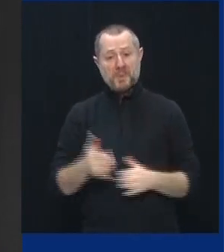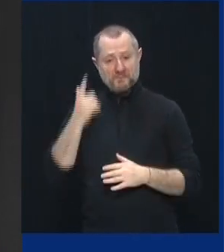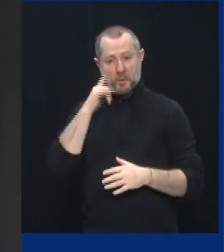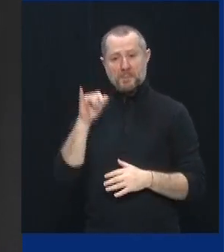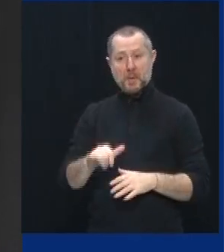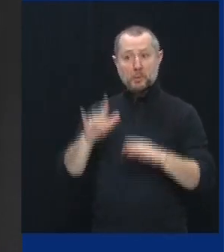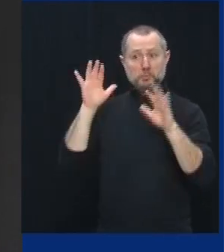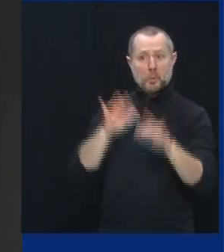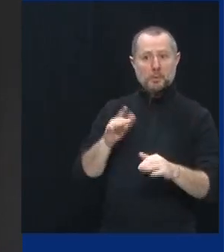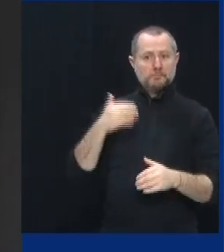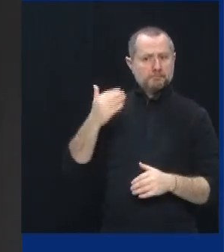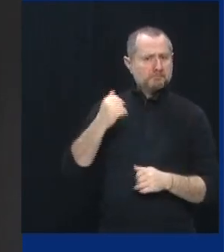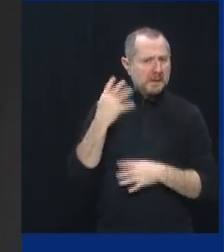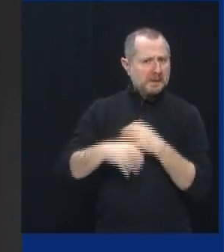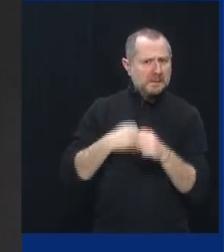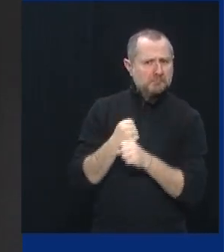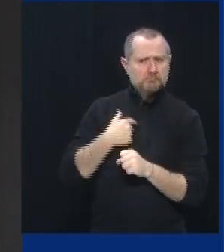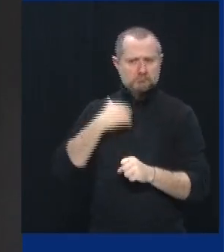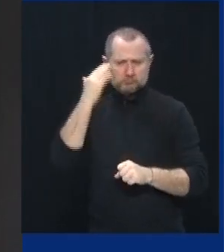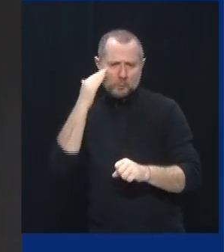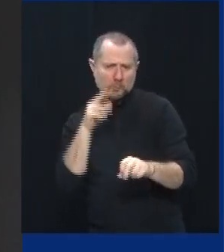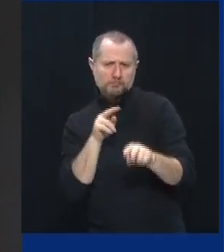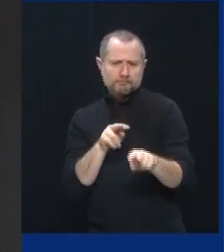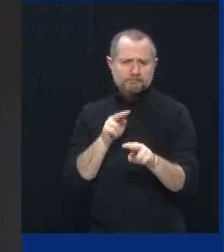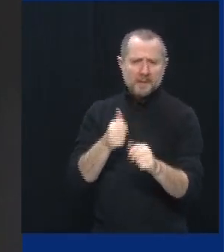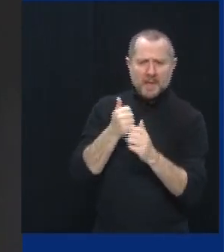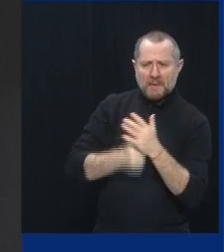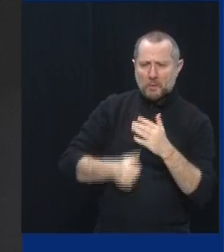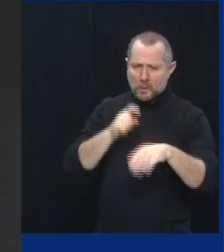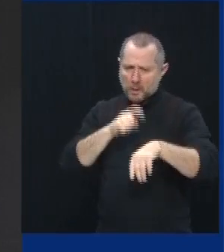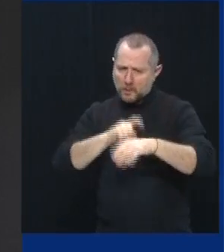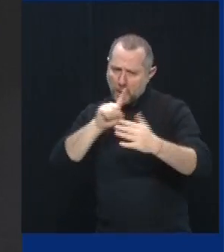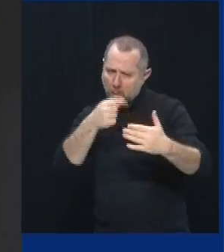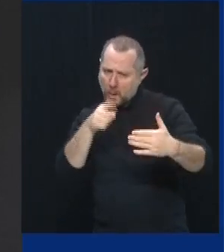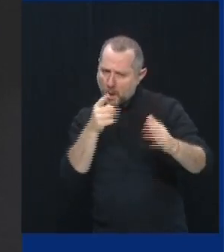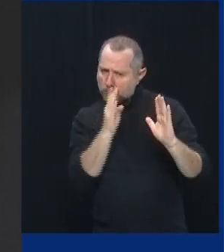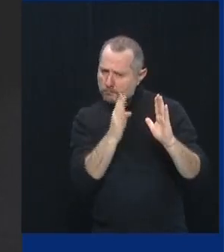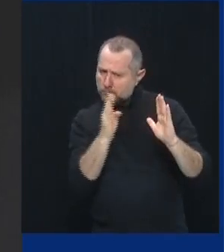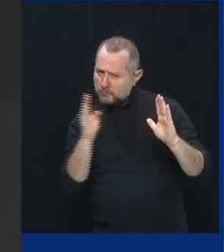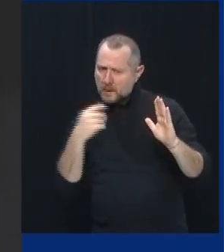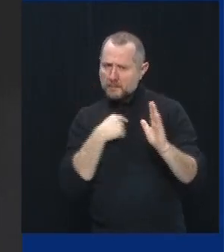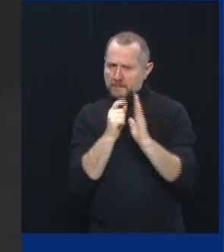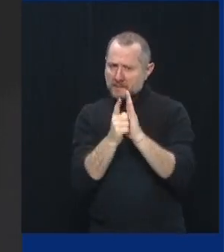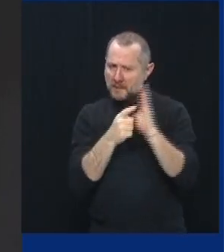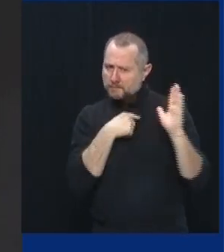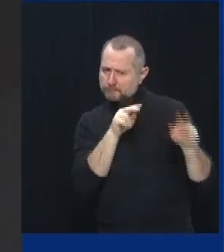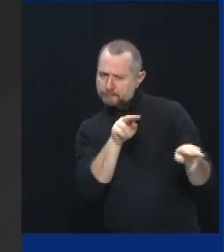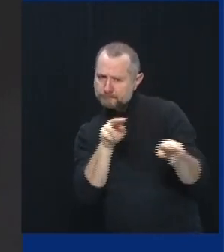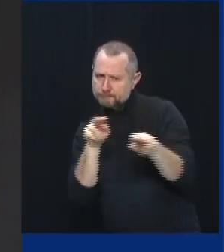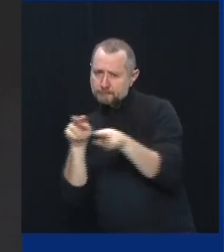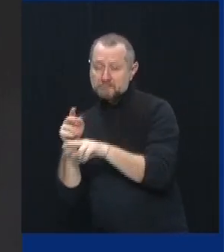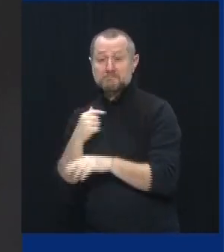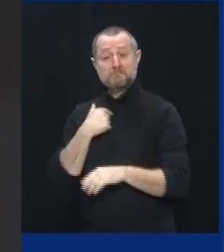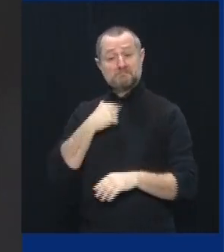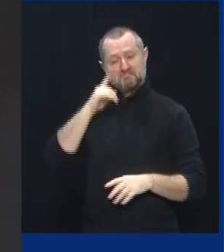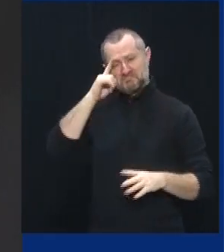PARTICULAR STORM FOR A NUN OF DAYS AND IN SOME WAYS FOR YEARS AND WE'RE MONITORING CONDITIONS MINUTE BY MINUTE AND HOUR BY